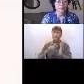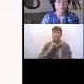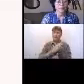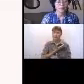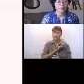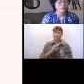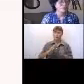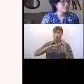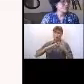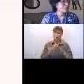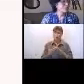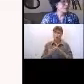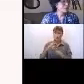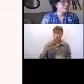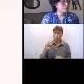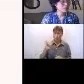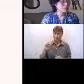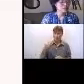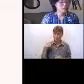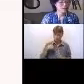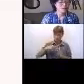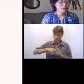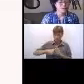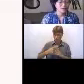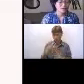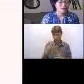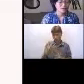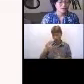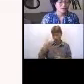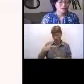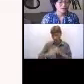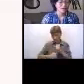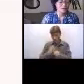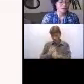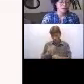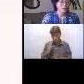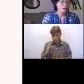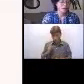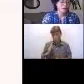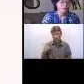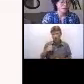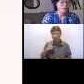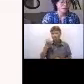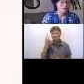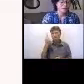and a half years ago, understood that is going to be an ongoing process. So,there is no end